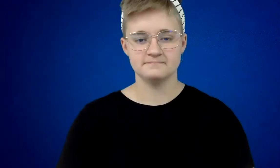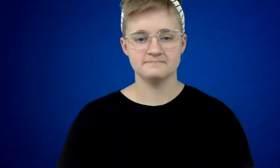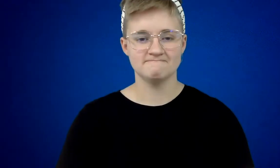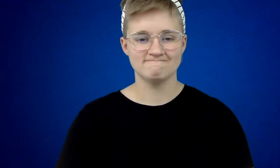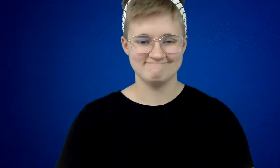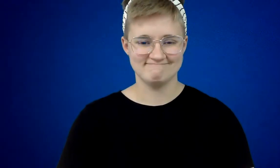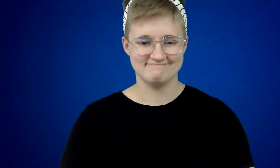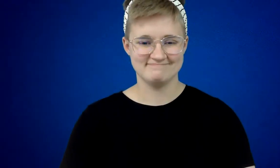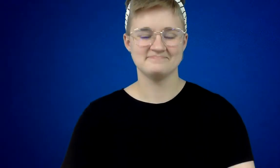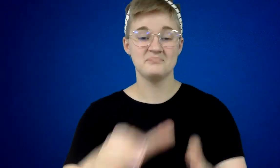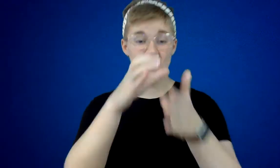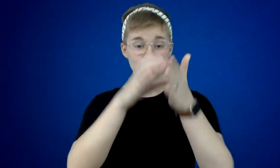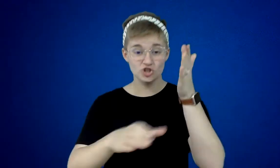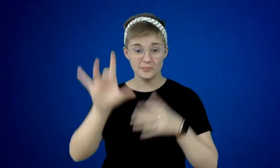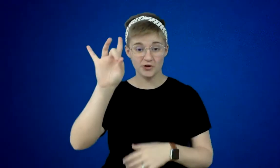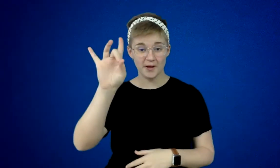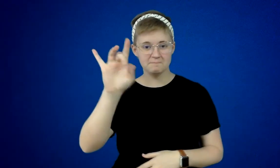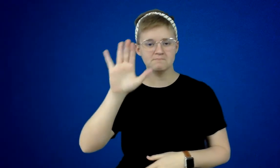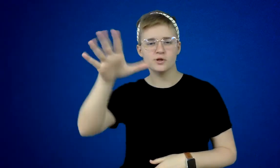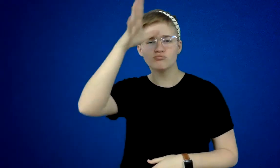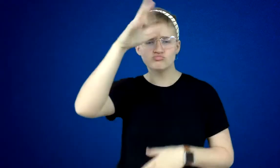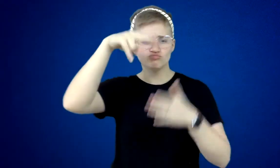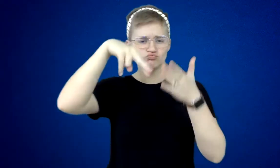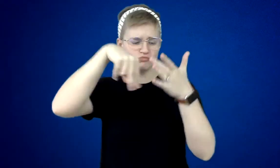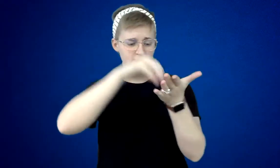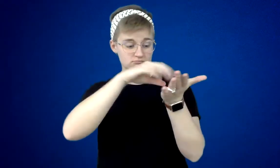Chapter Eight His father read the note from the principal slowly,